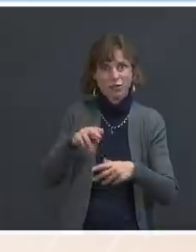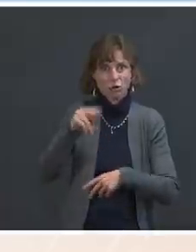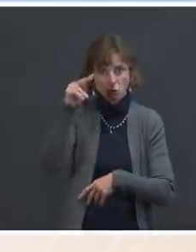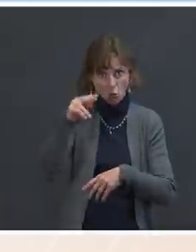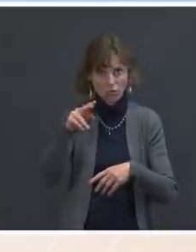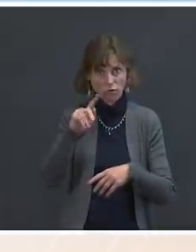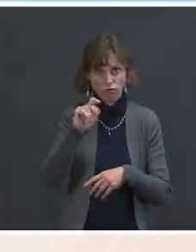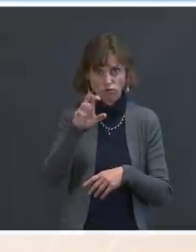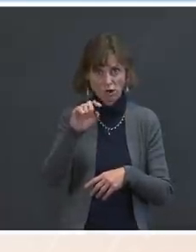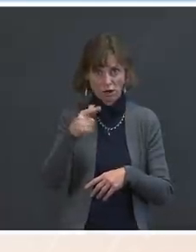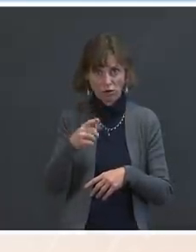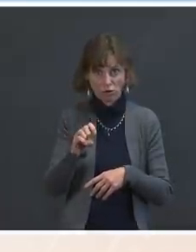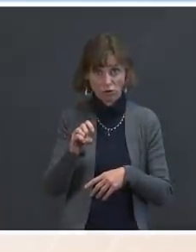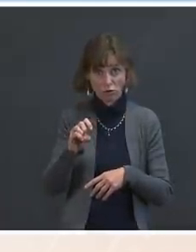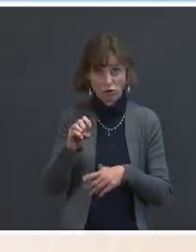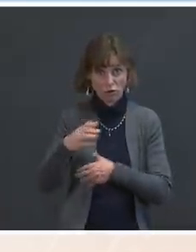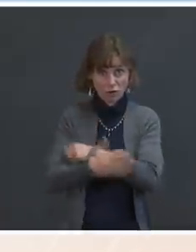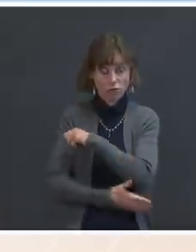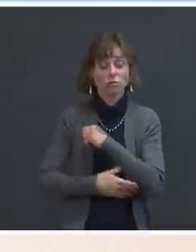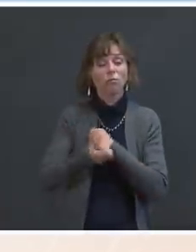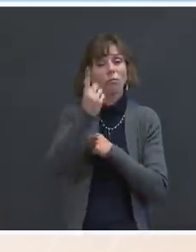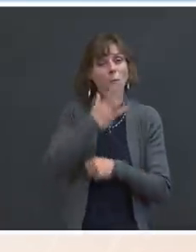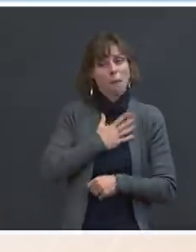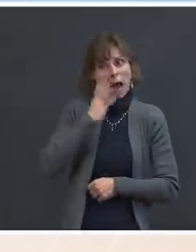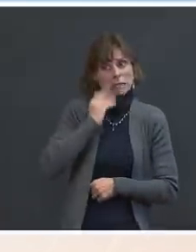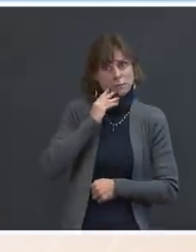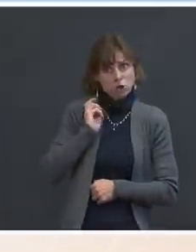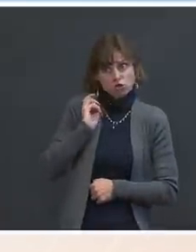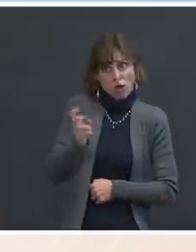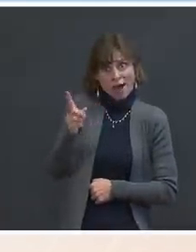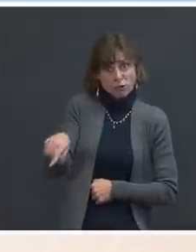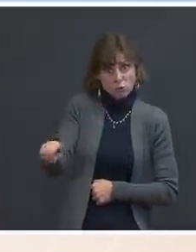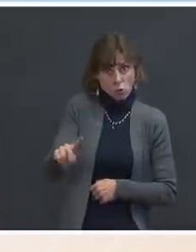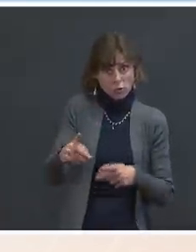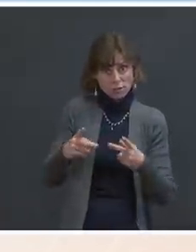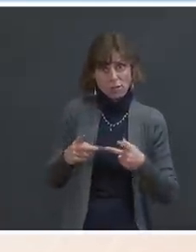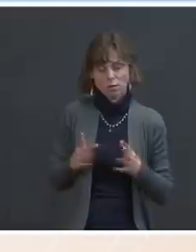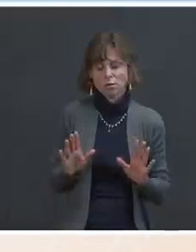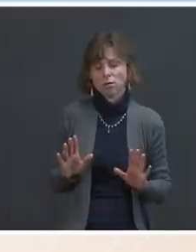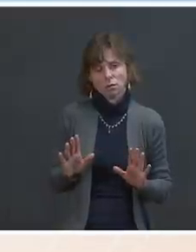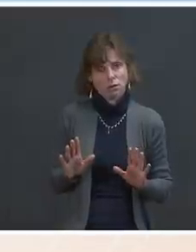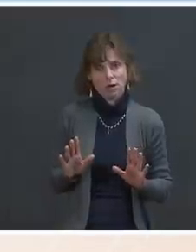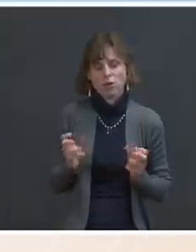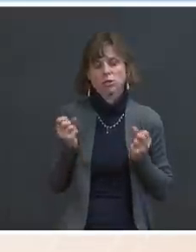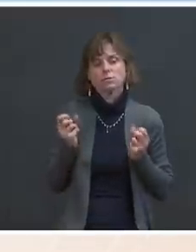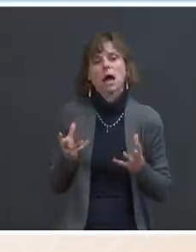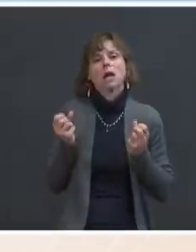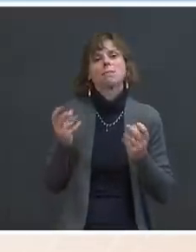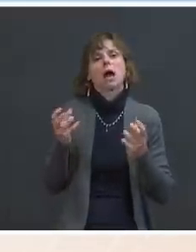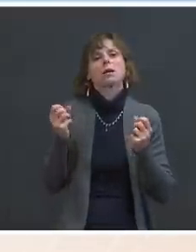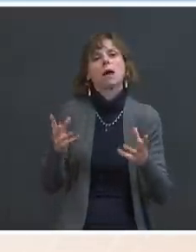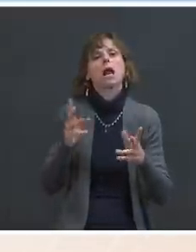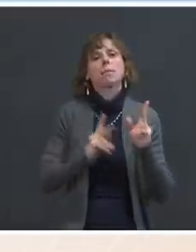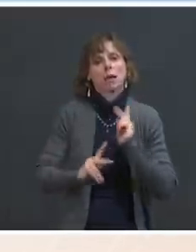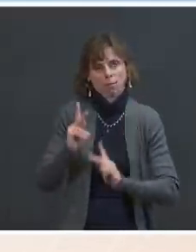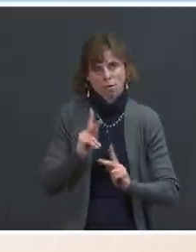my own experience from traveling to those places -- there are myriad people and organizations who are trying to make those changes.